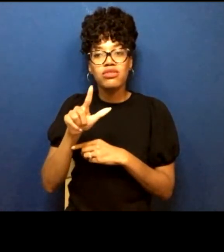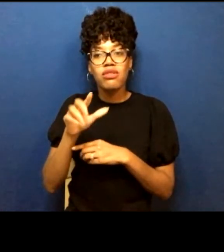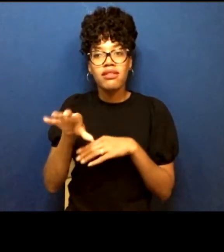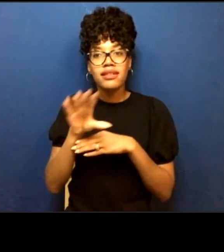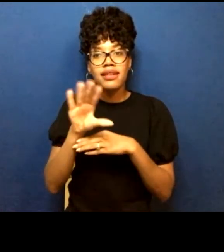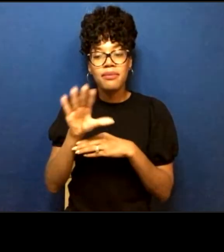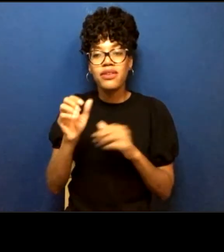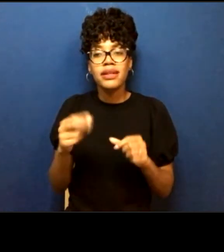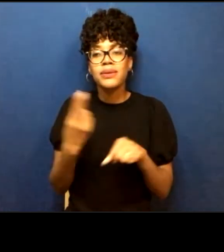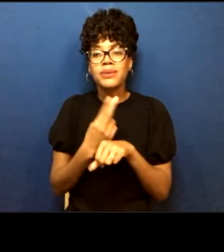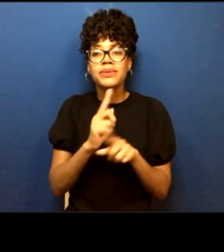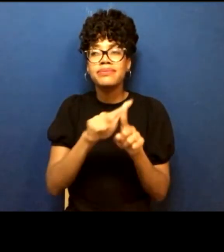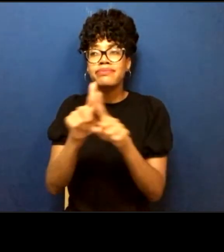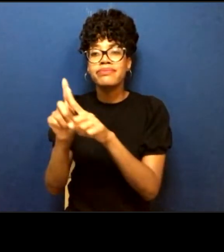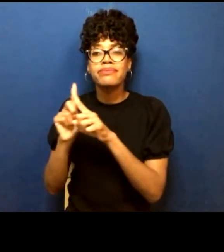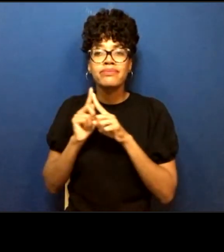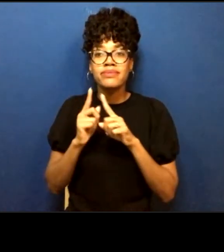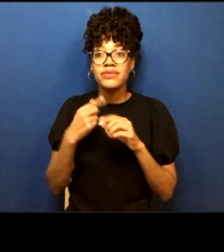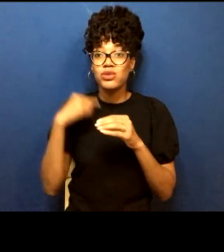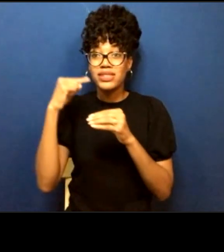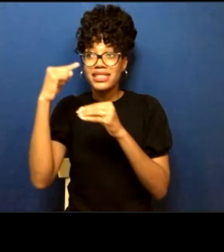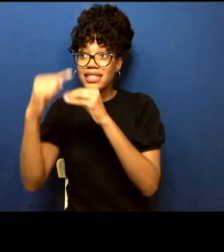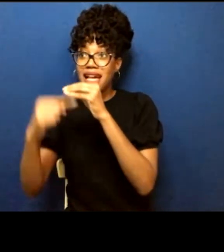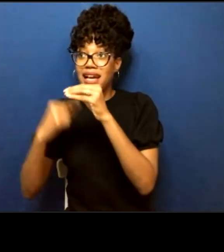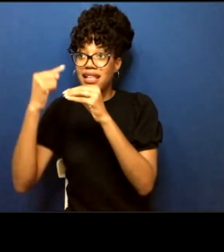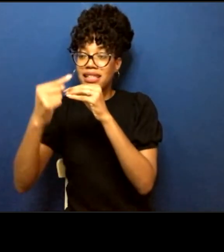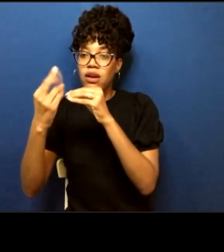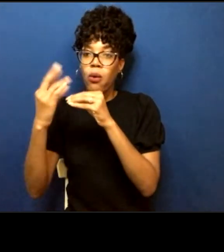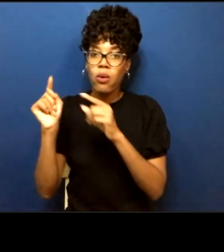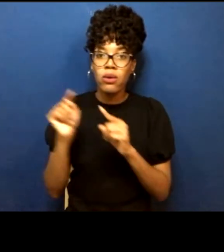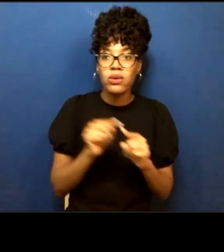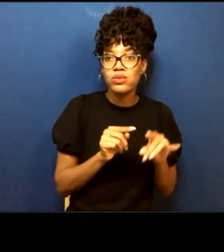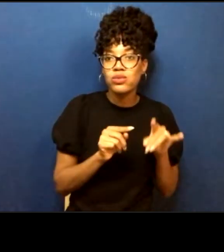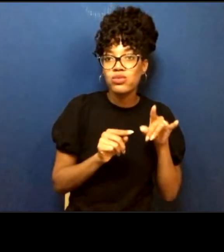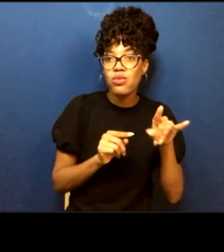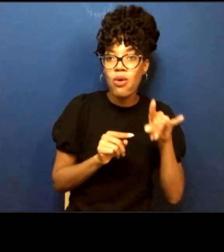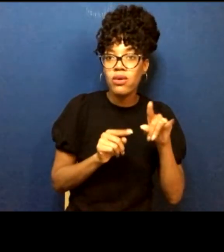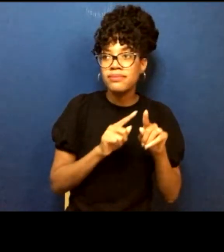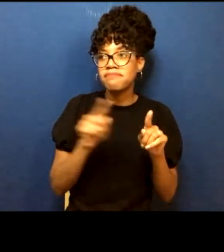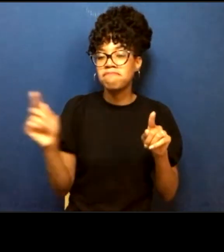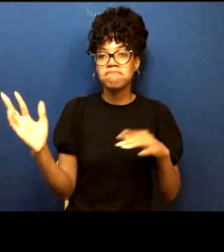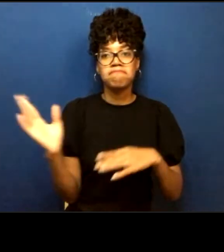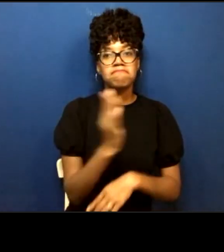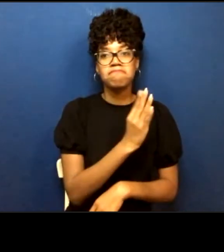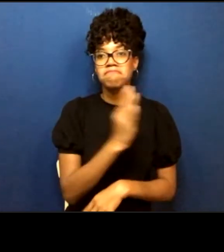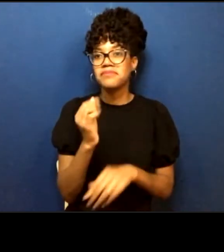From satellites all the way down to drones. It's just one of those unique sensors that provides us